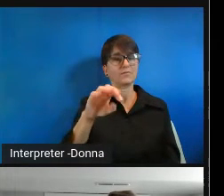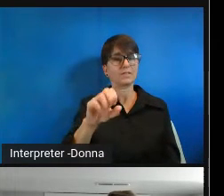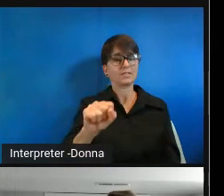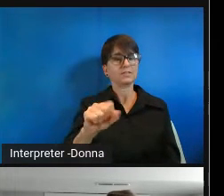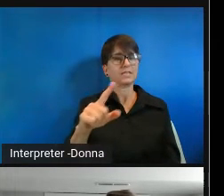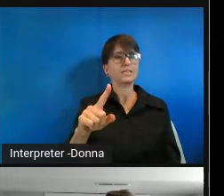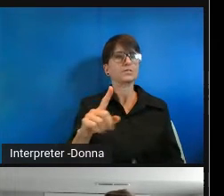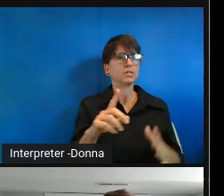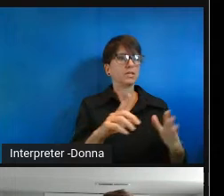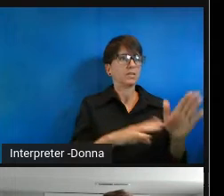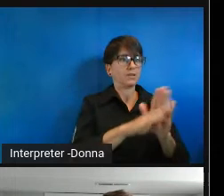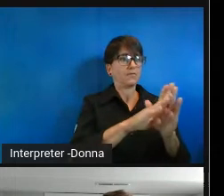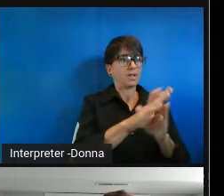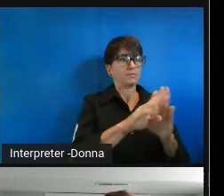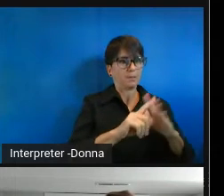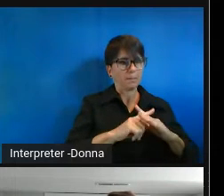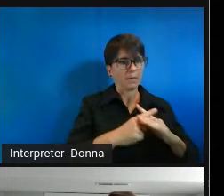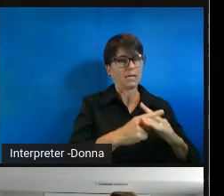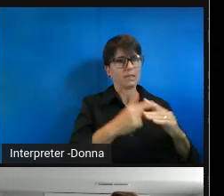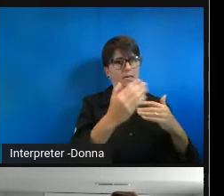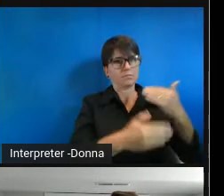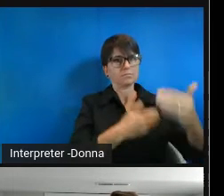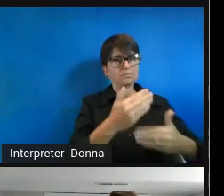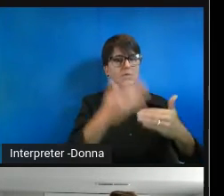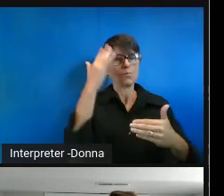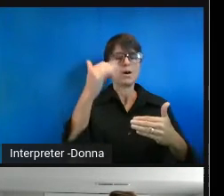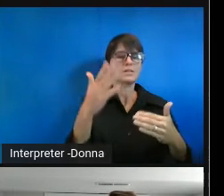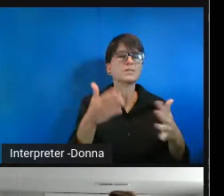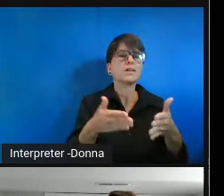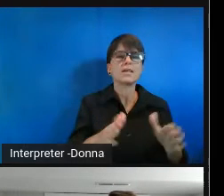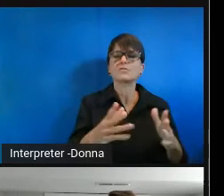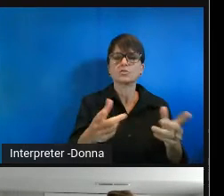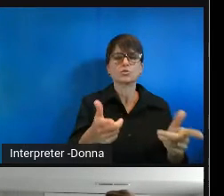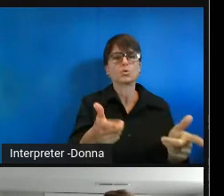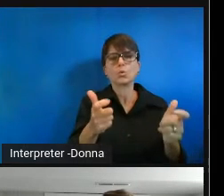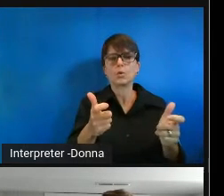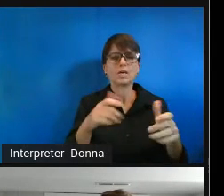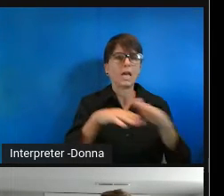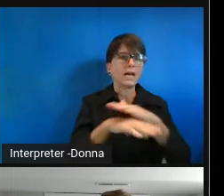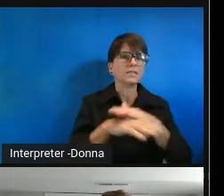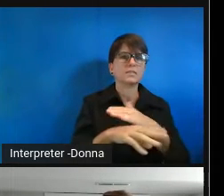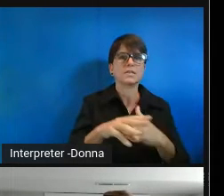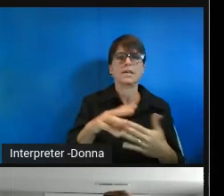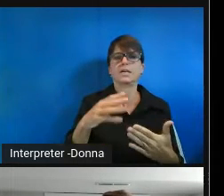because JavaScript allows for quick access to things like window.alert,